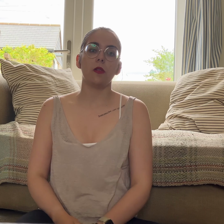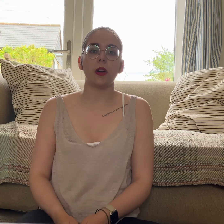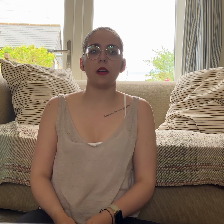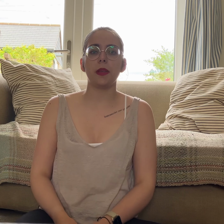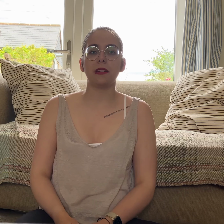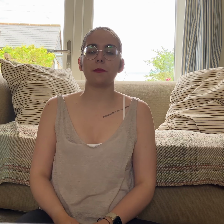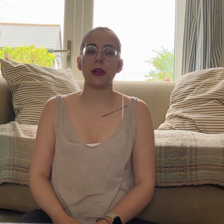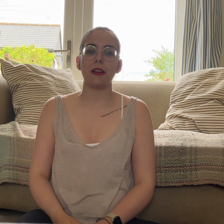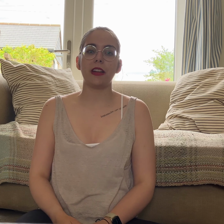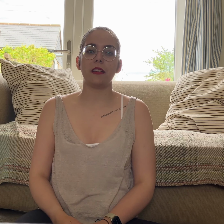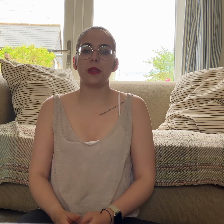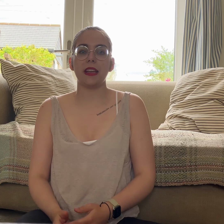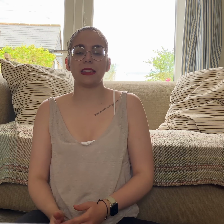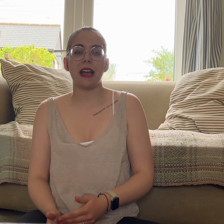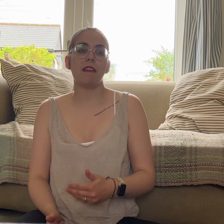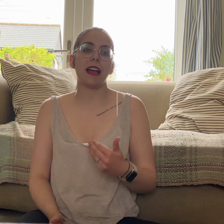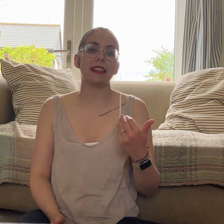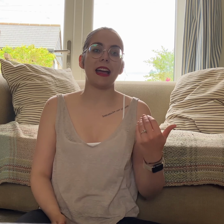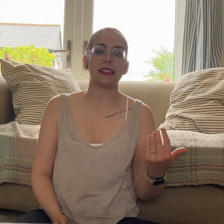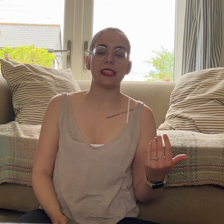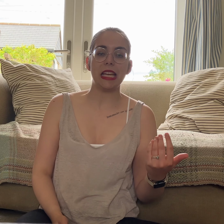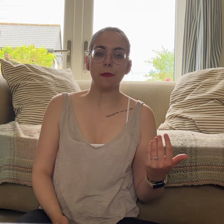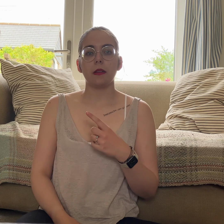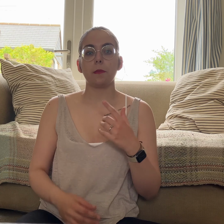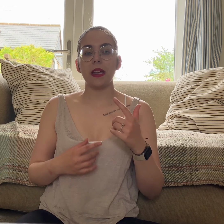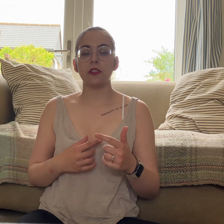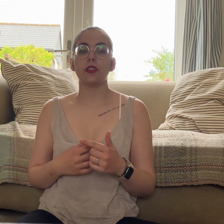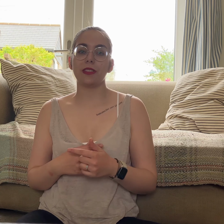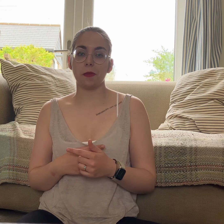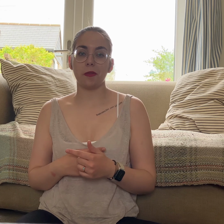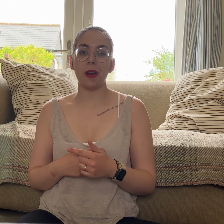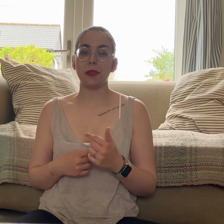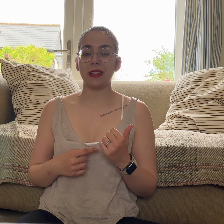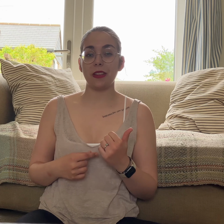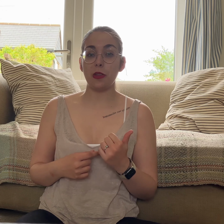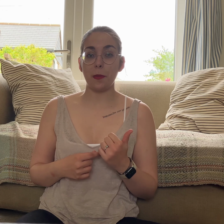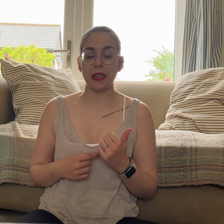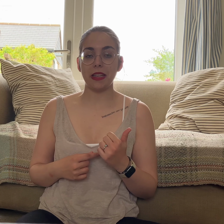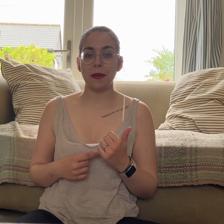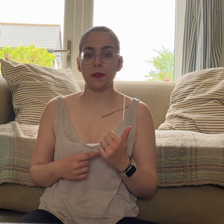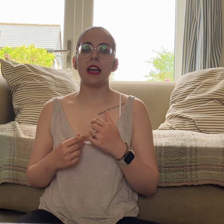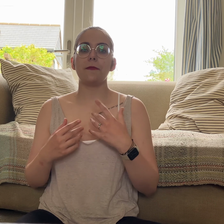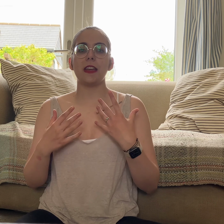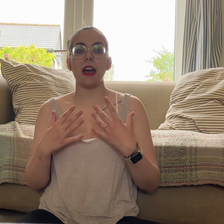where I'll be comparing BSL and SSE. Make sure you subscribe so you don't miss it! If you have